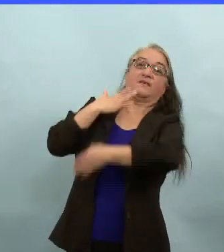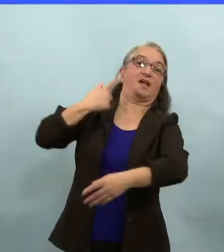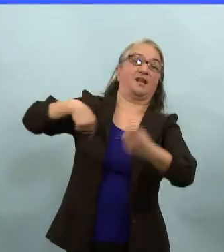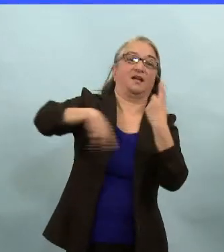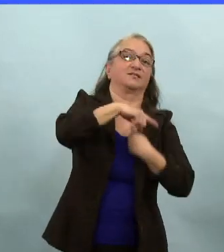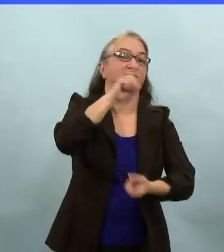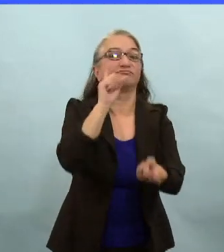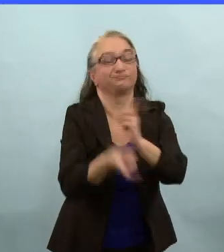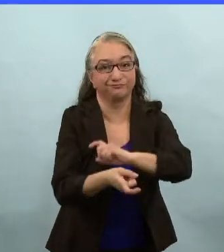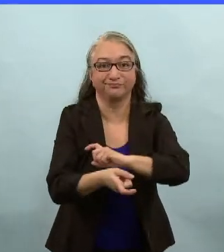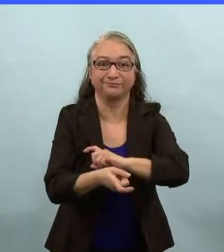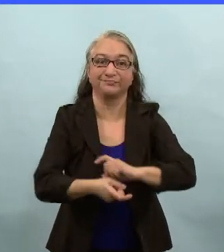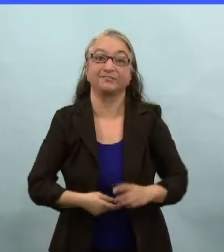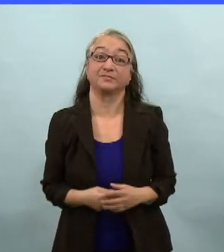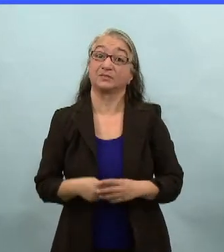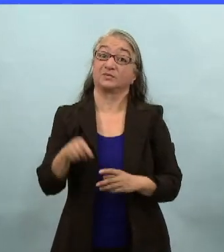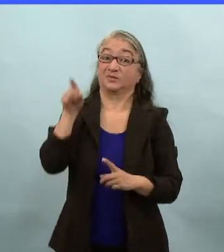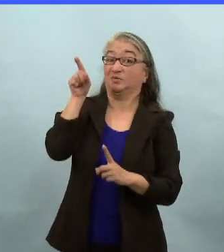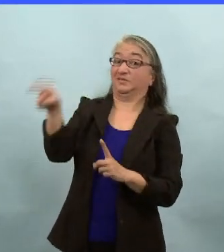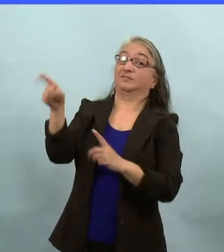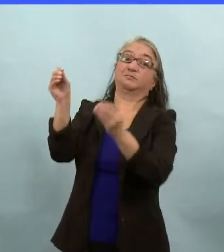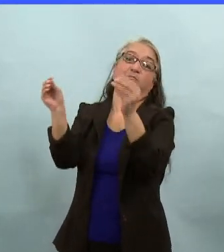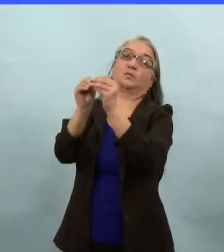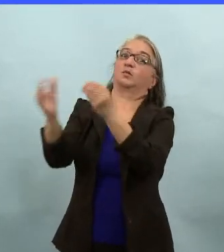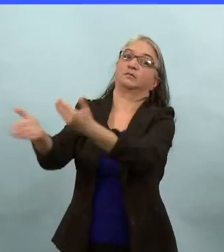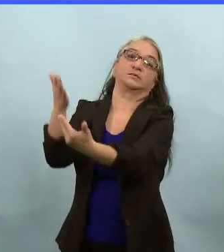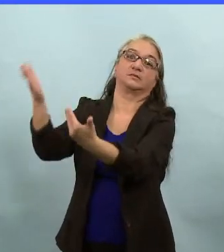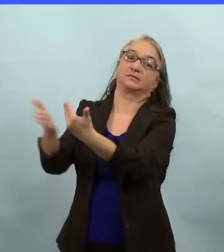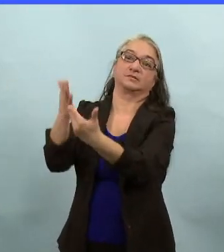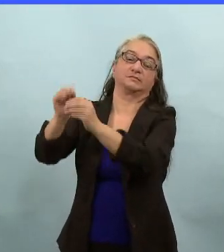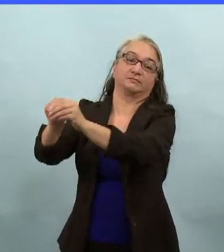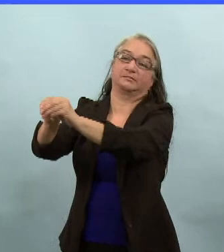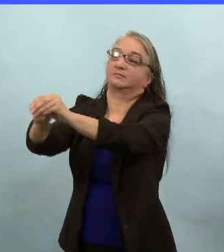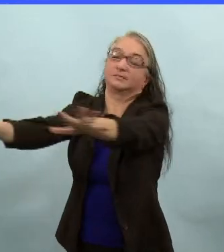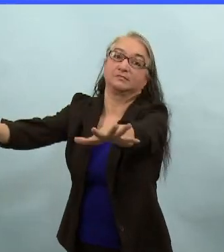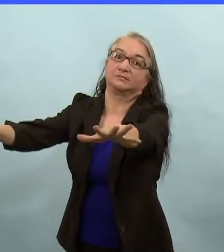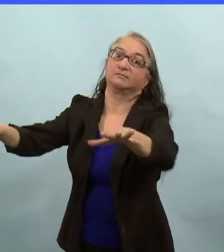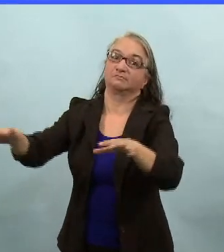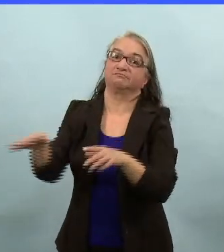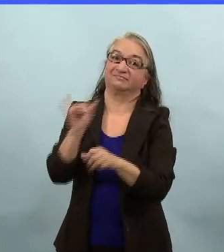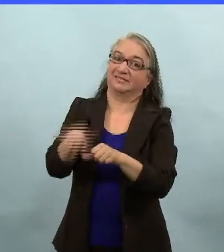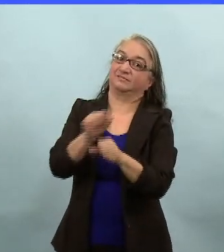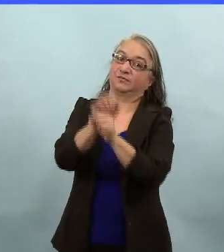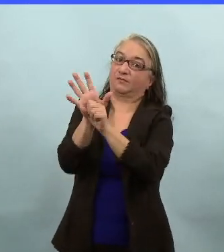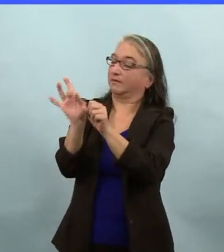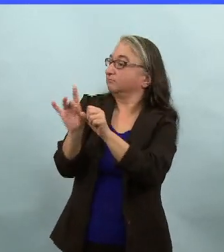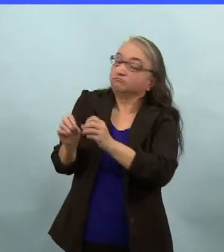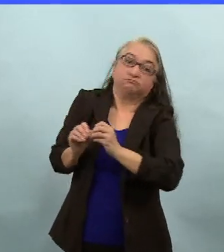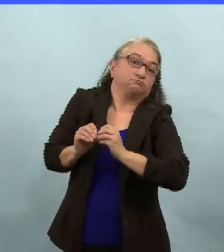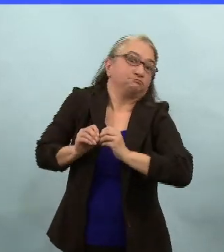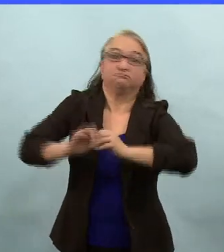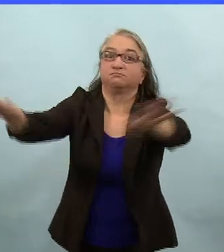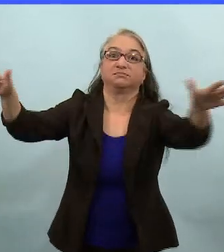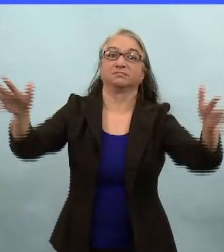shorter incubation much more infectious we would not be able to contain this virus so we have to